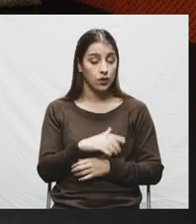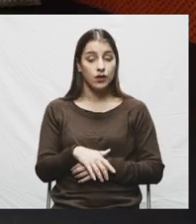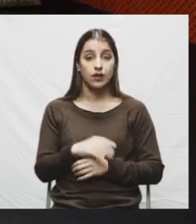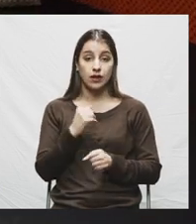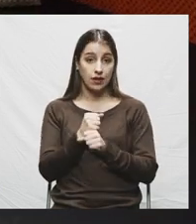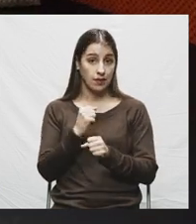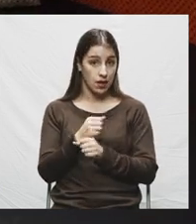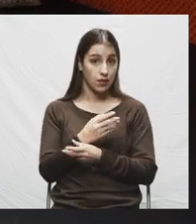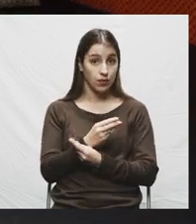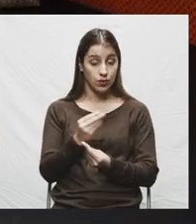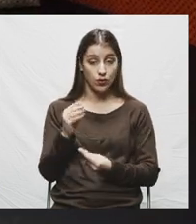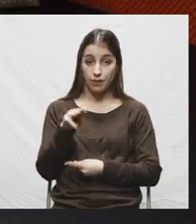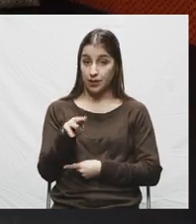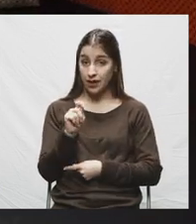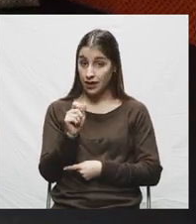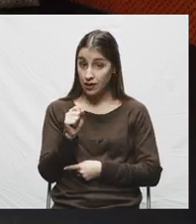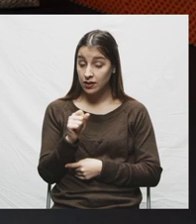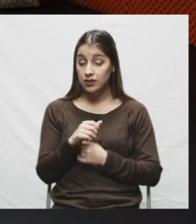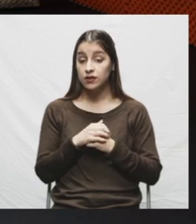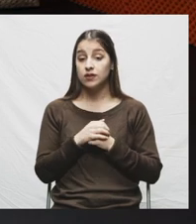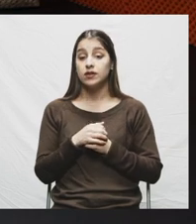Who is a musician and works a lot with Meg [Stuart] and...